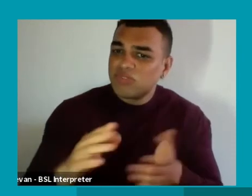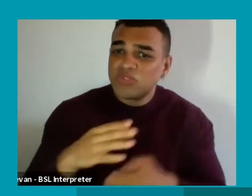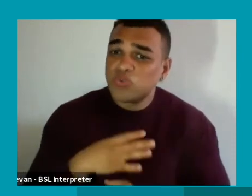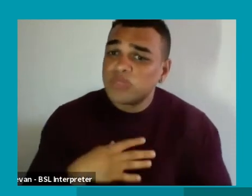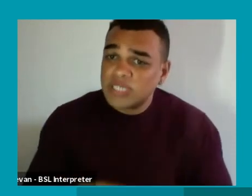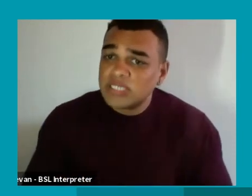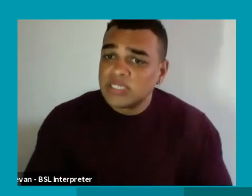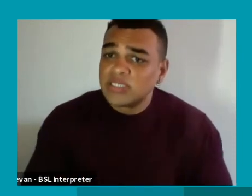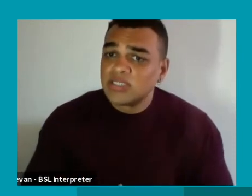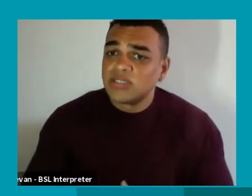How would you correct this problem?